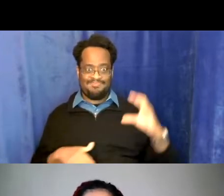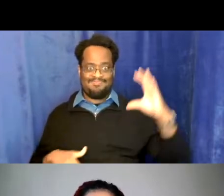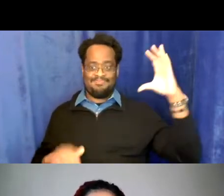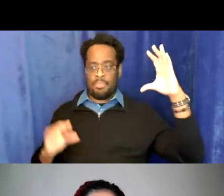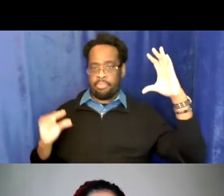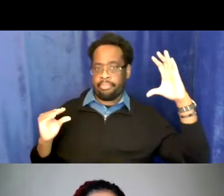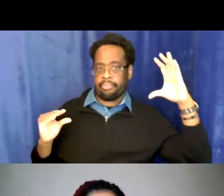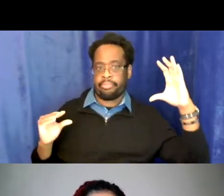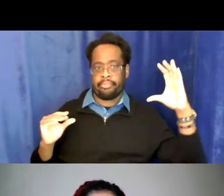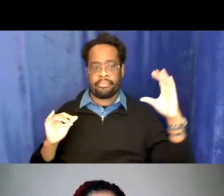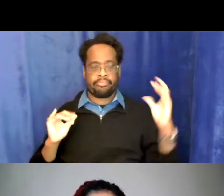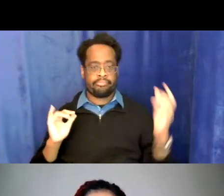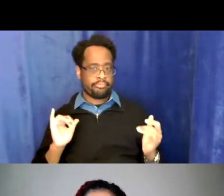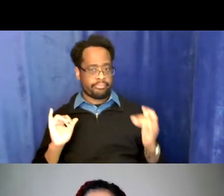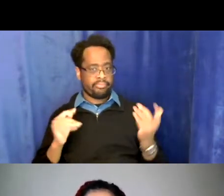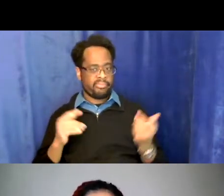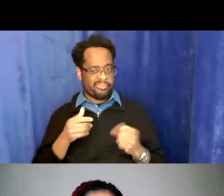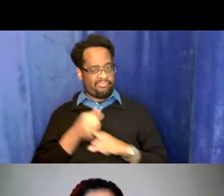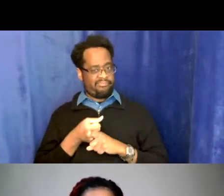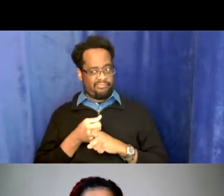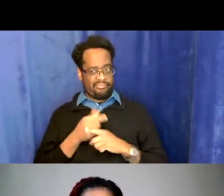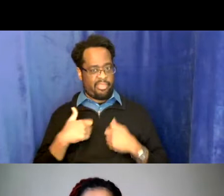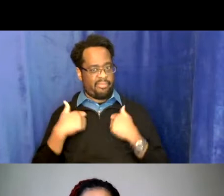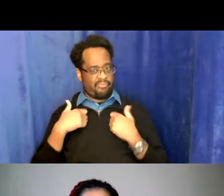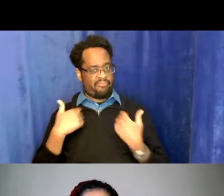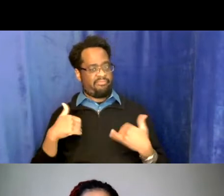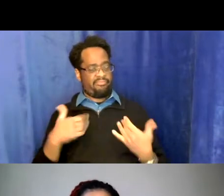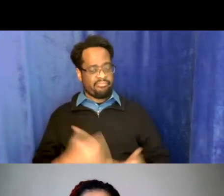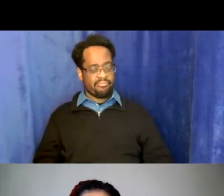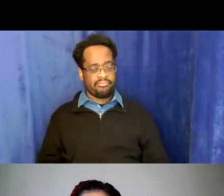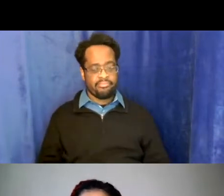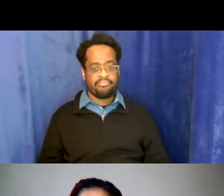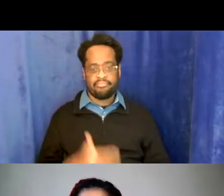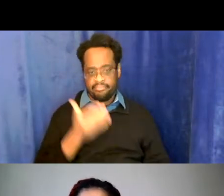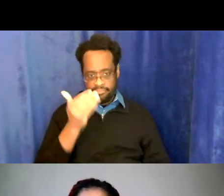calls for a greater struggle. So the generational wealth of those who are systematically privileged